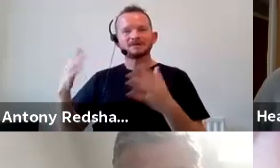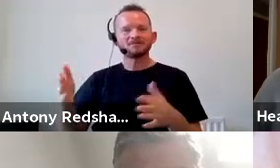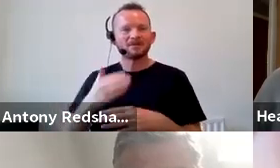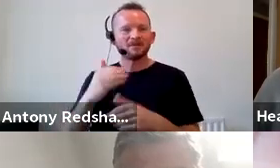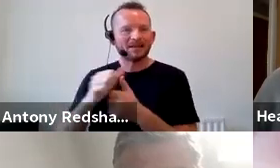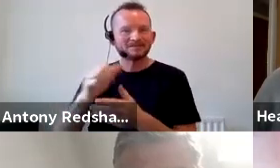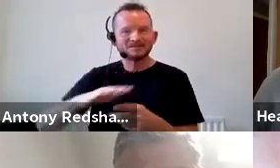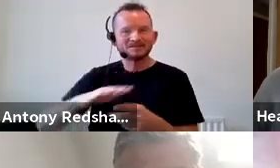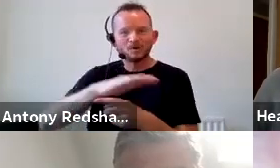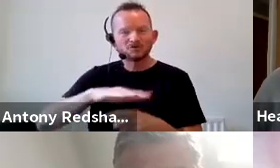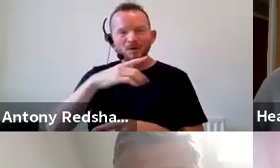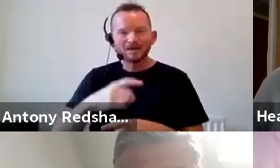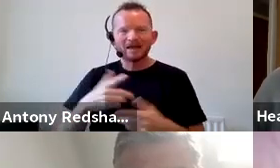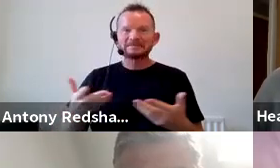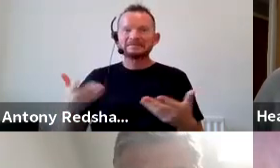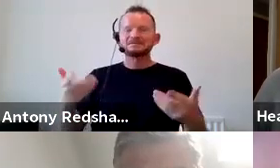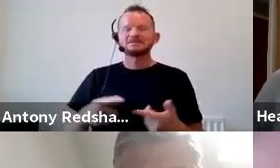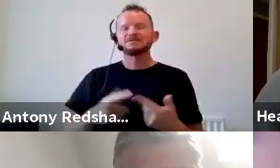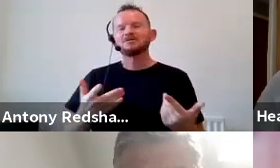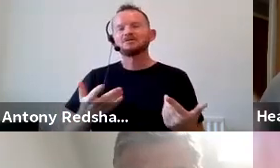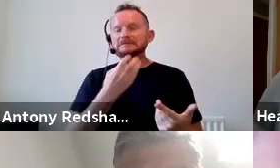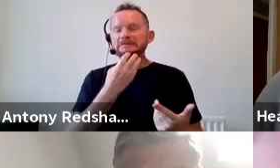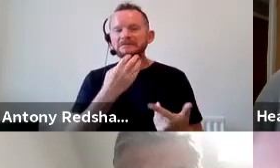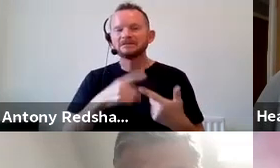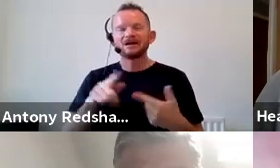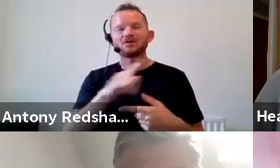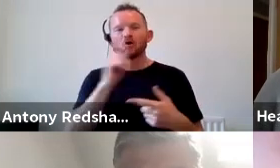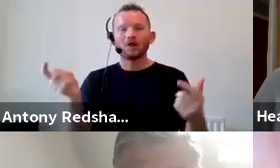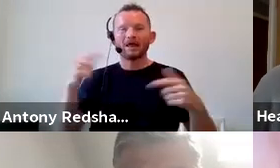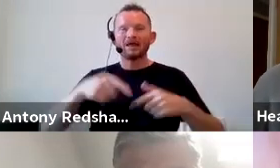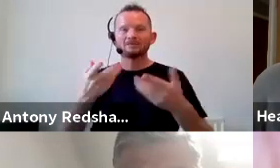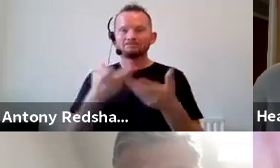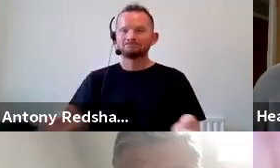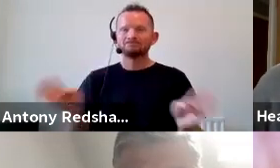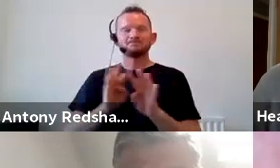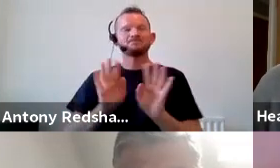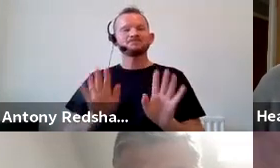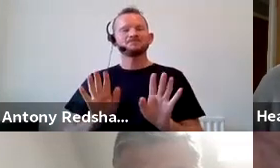situation that we can. So as always you're saying you're all here in there.